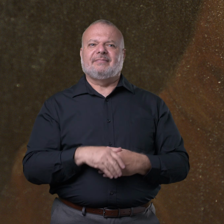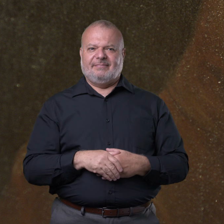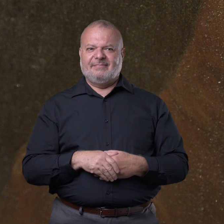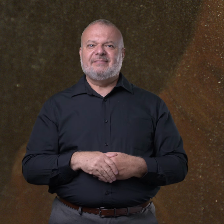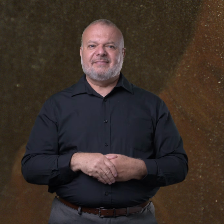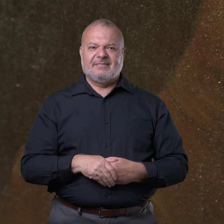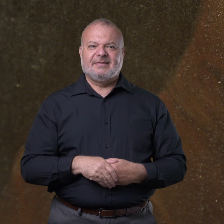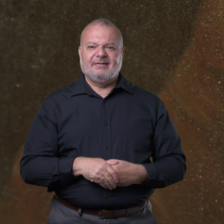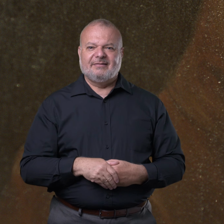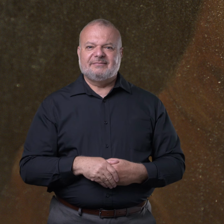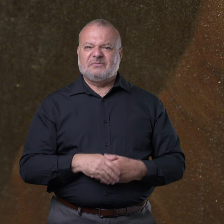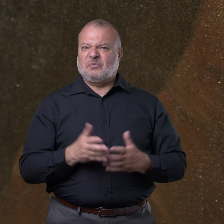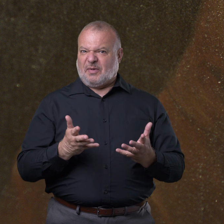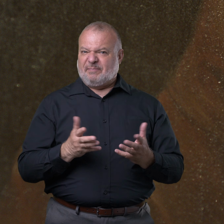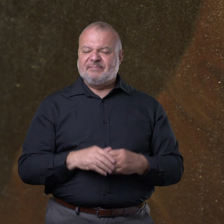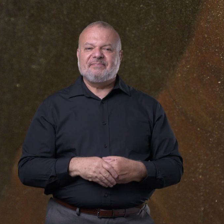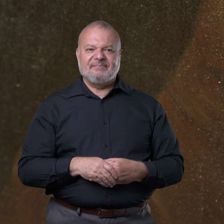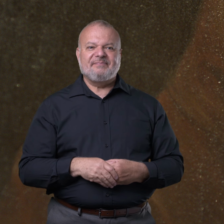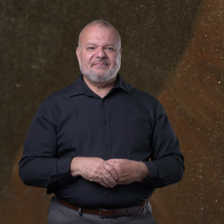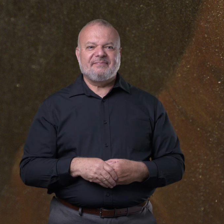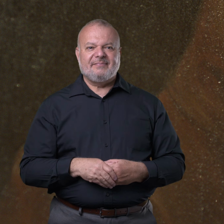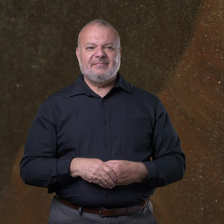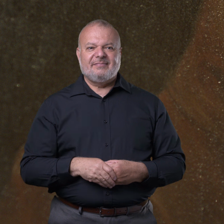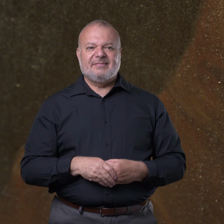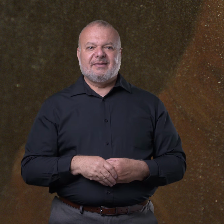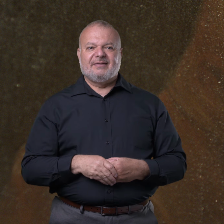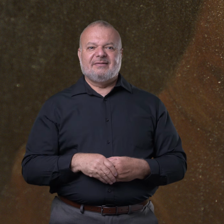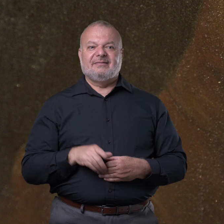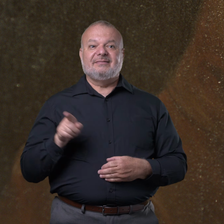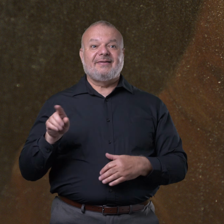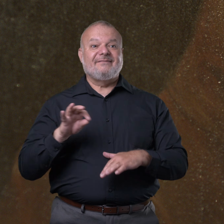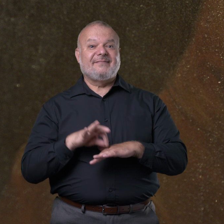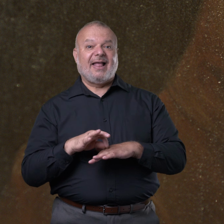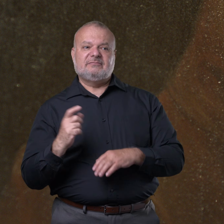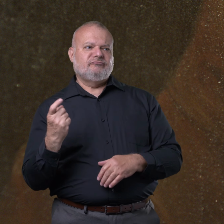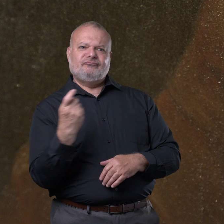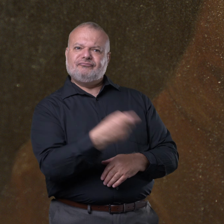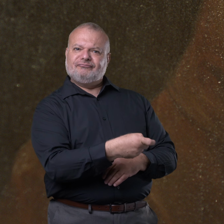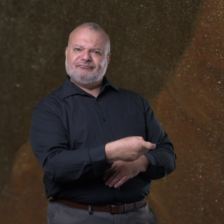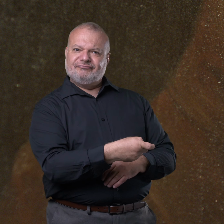pendant that hangs from a necklace of large pearls that encircle her neck.